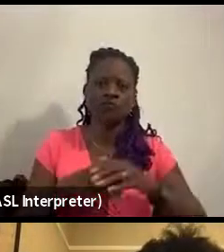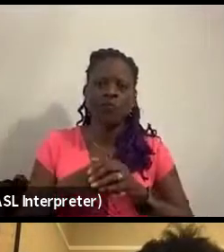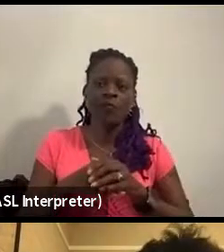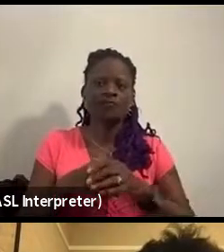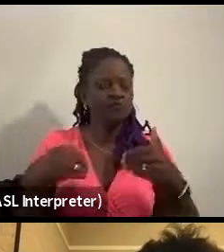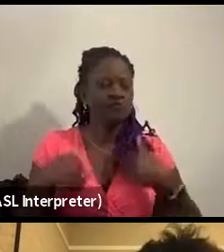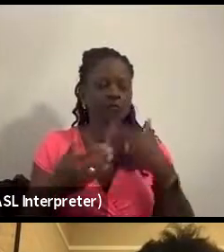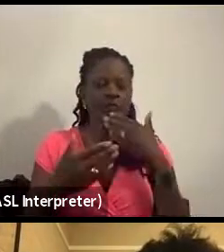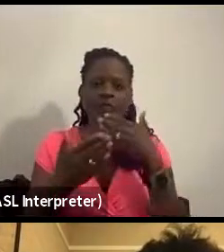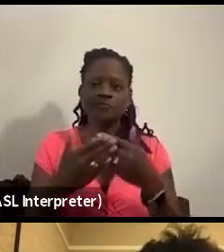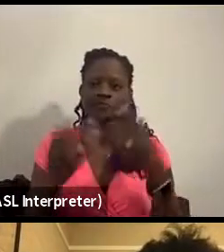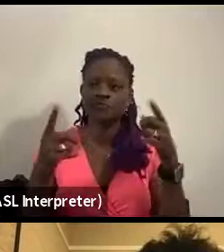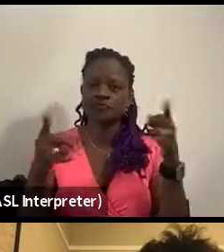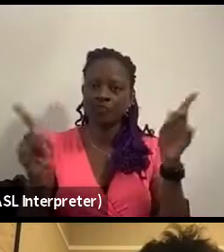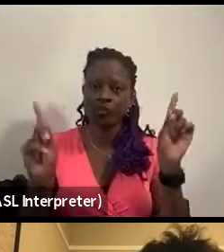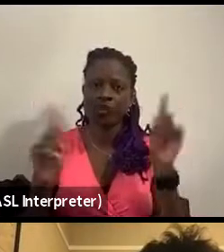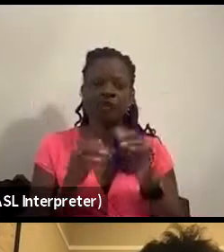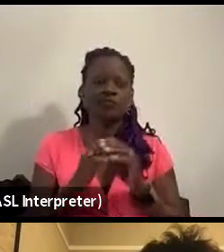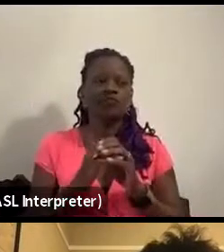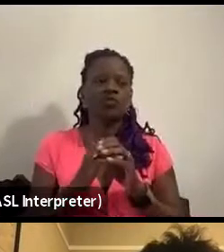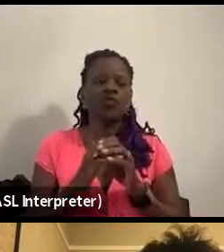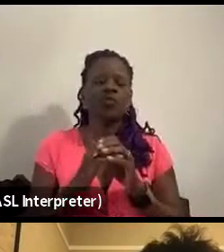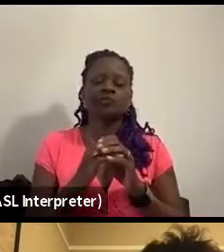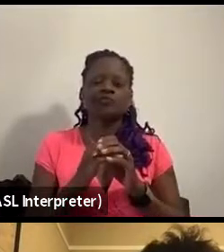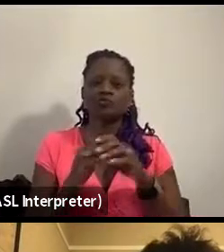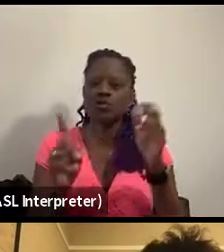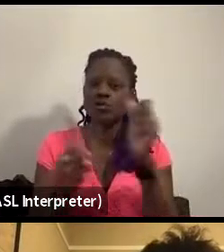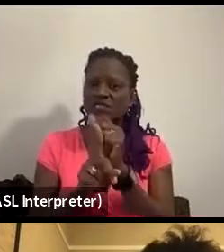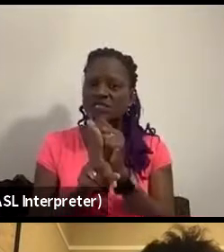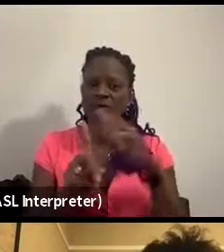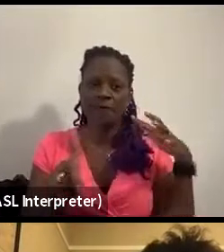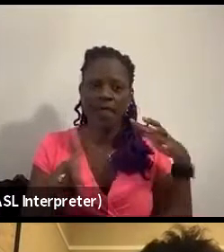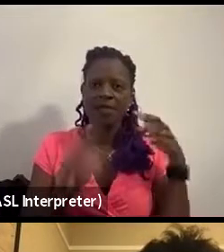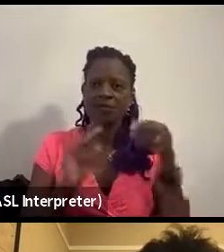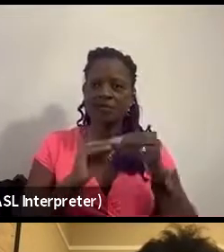expanding the number of vaccines that we were receiving in the county and working